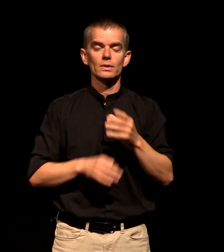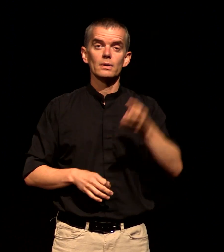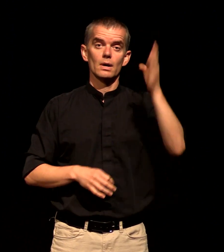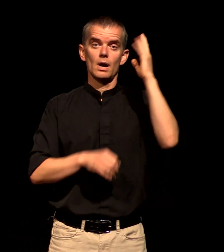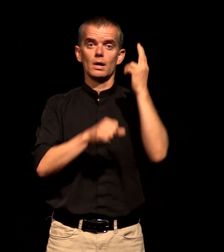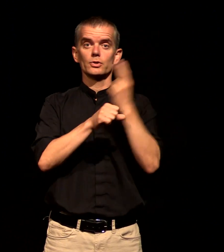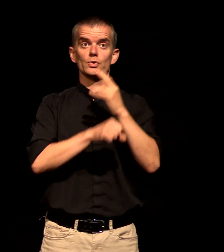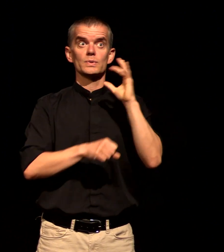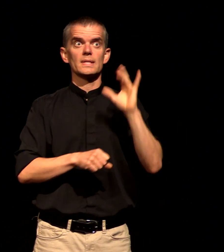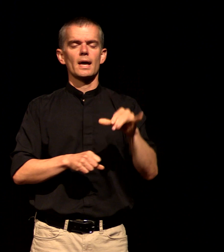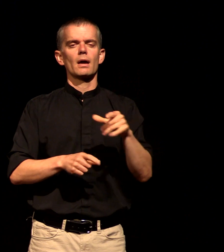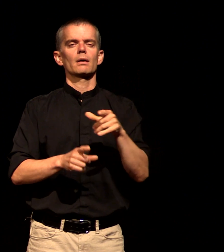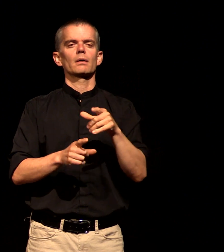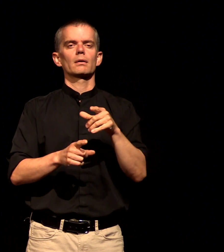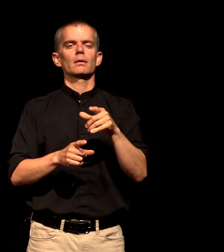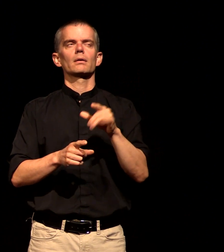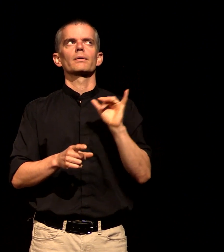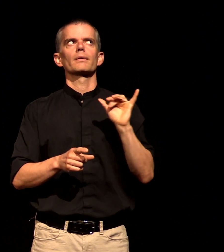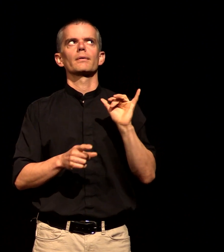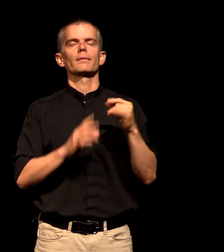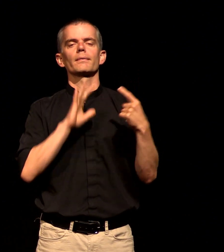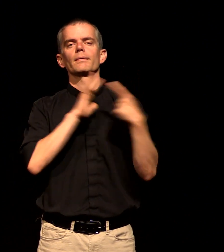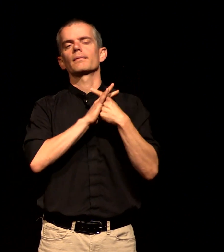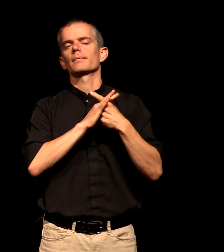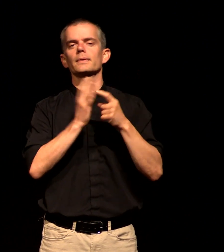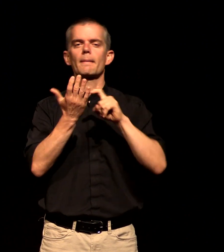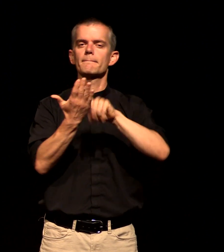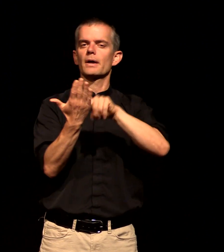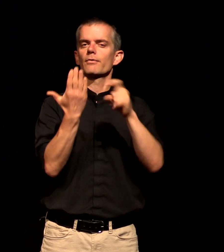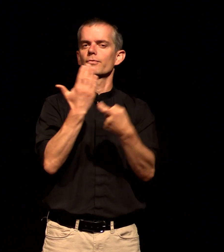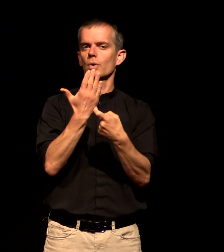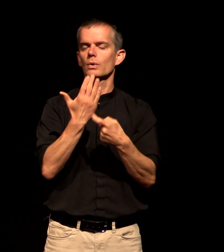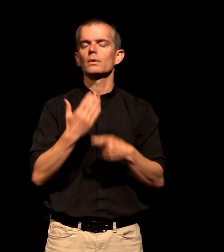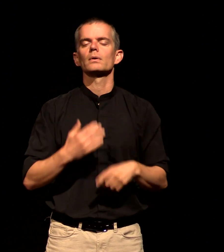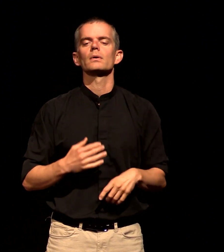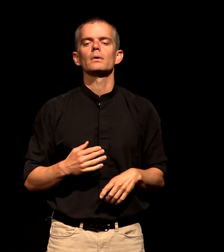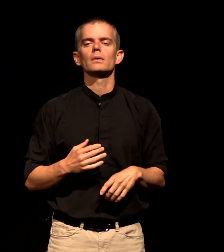used the geyser as a bit of a metaphor for me that no matter